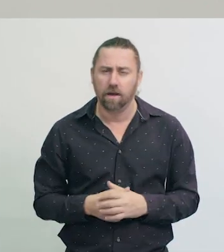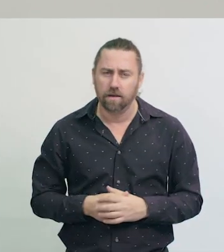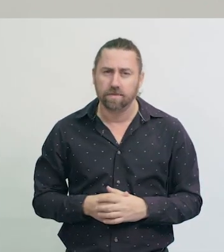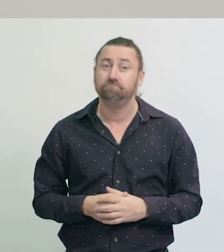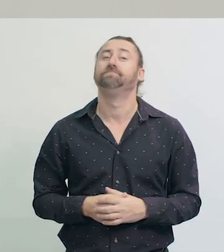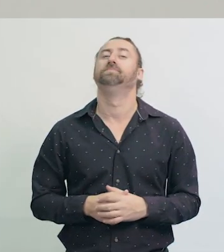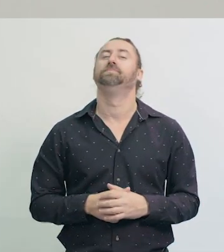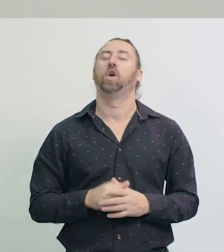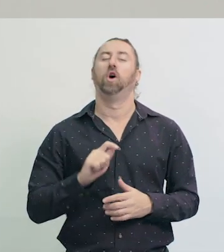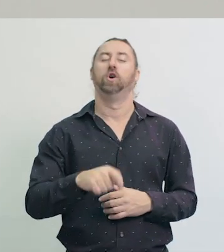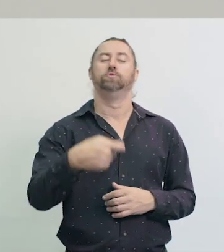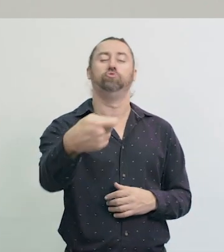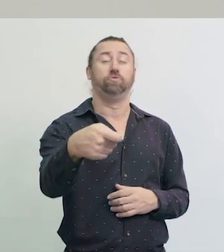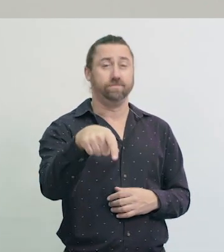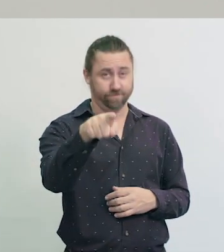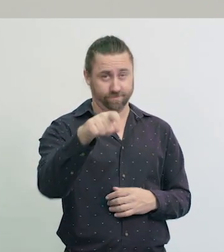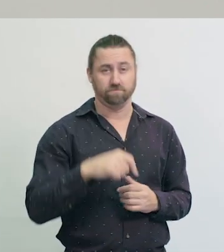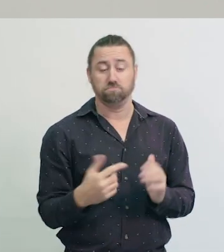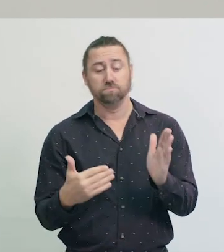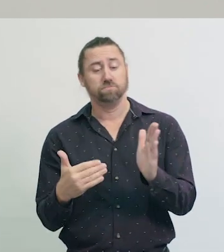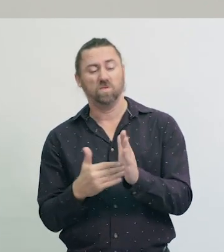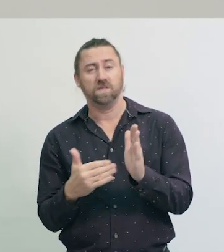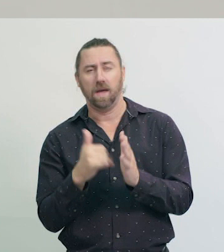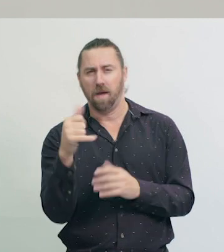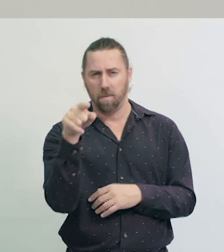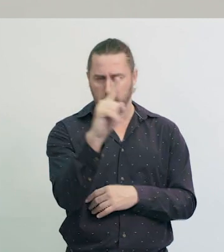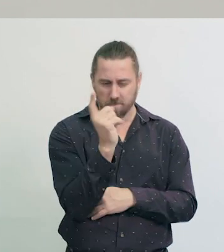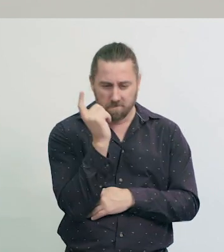Now, it's your turn. Today, you might like to design an improvement,